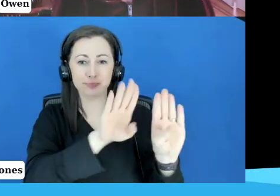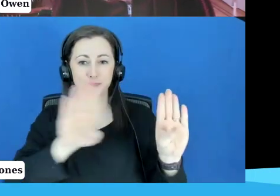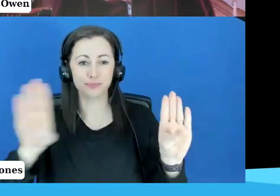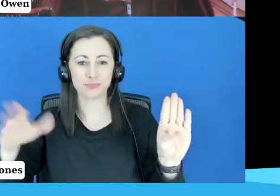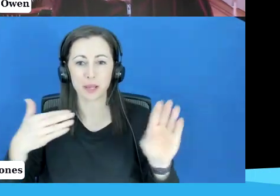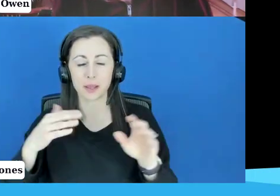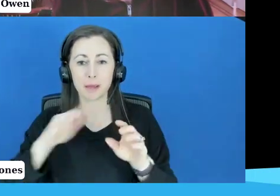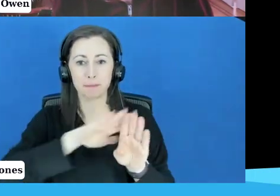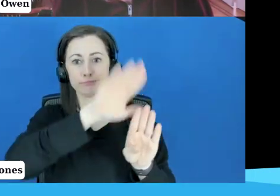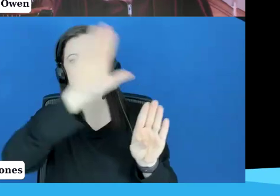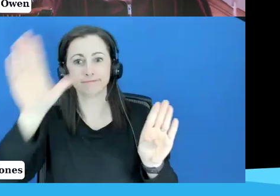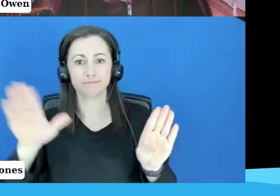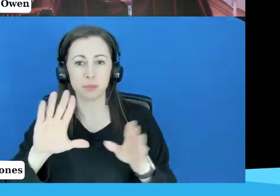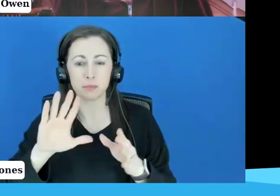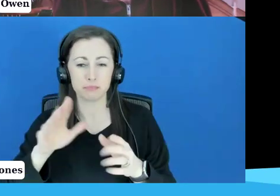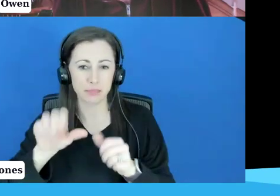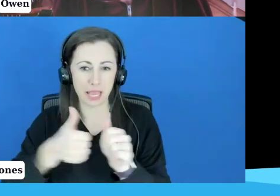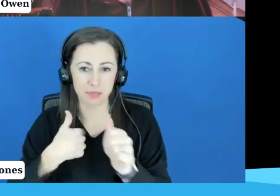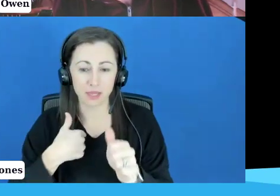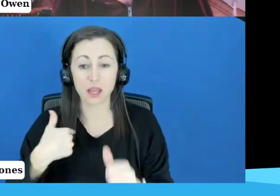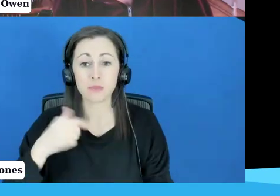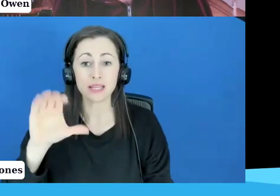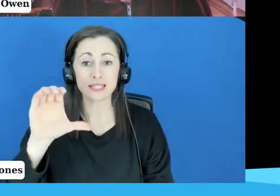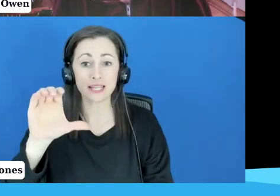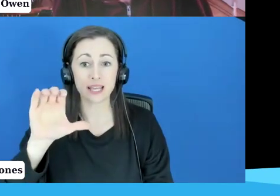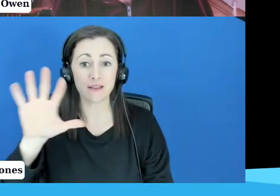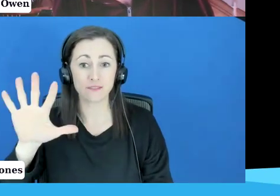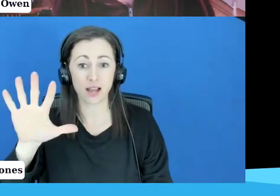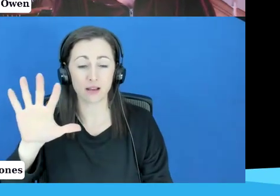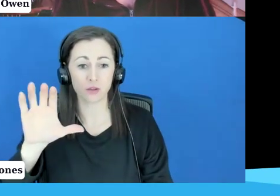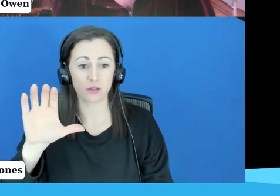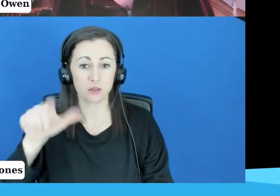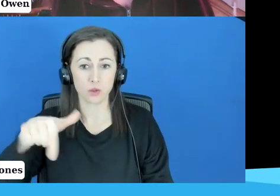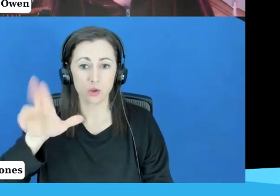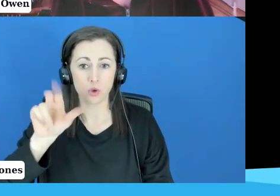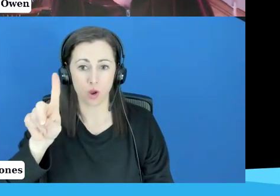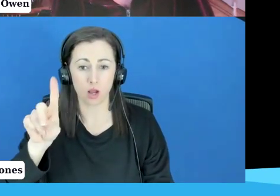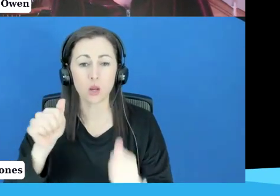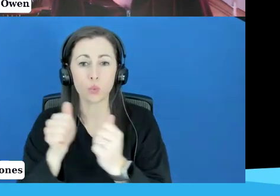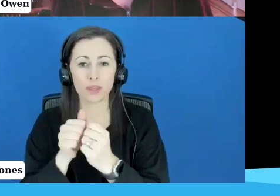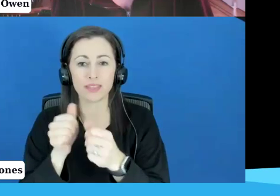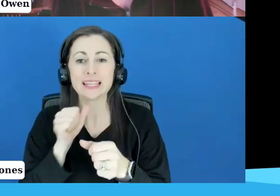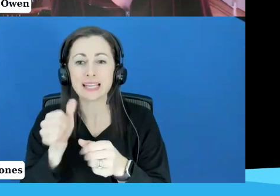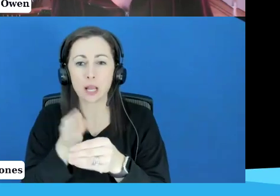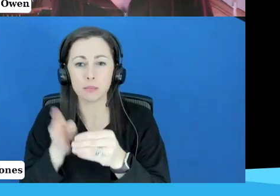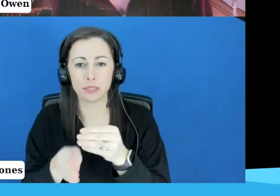I am a C5 quad with an incomplete injury, so I have some function. I have one year old twins.